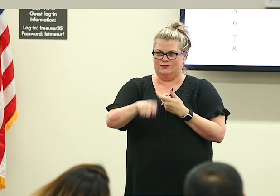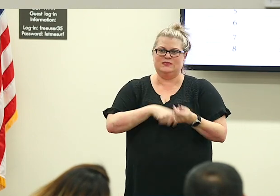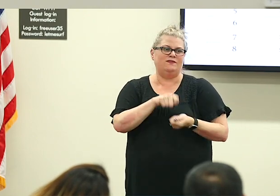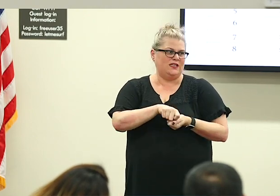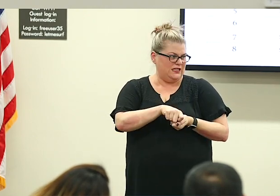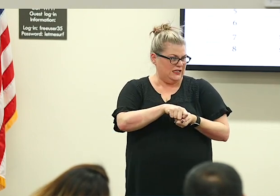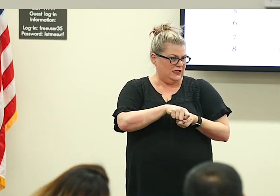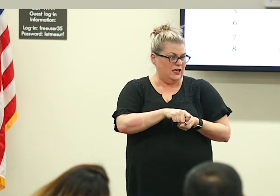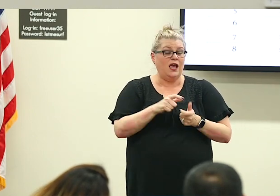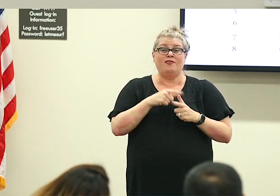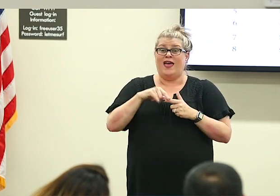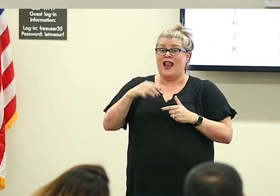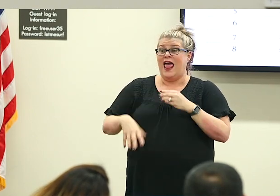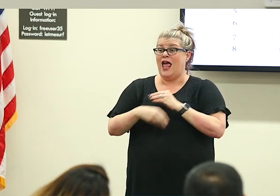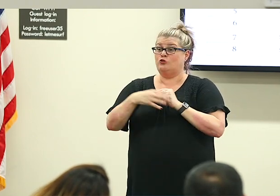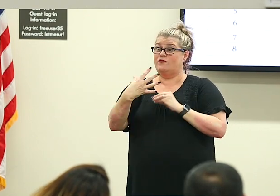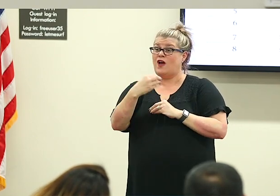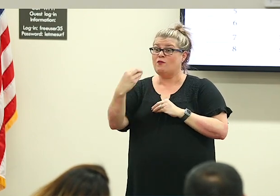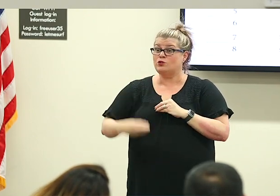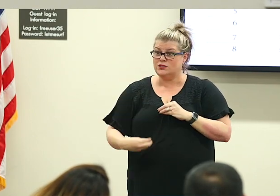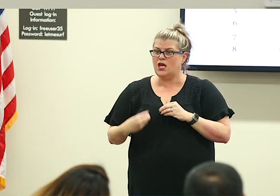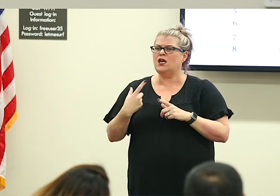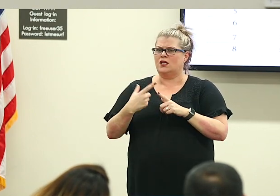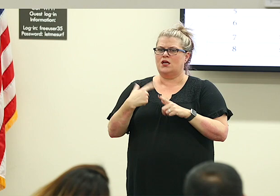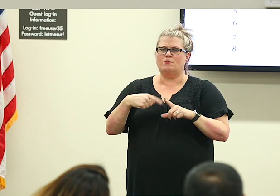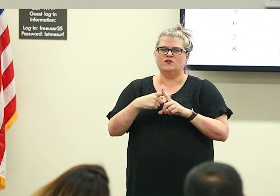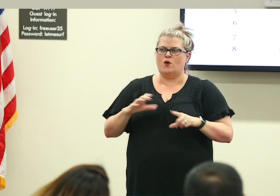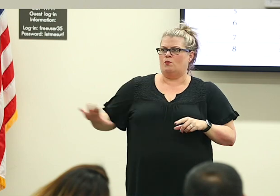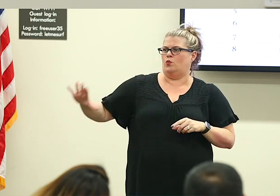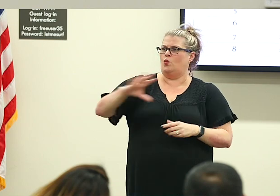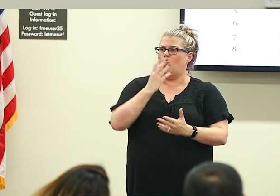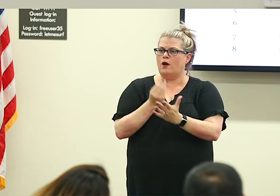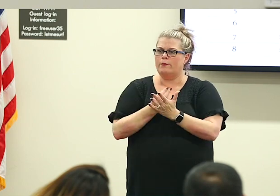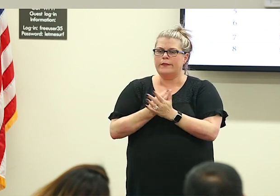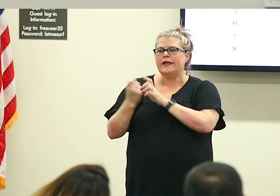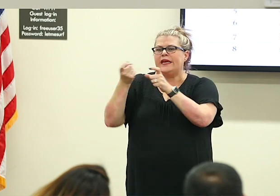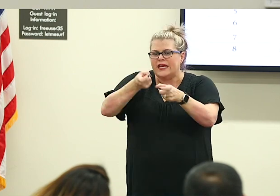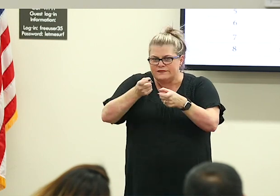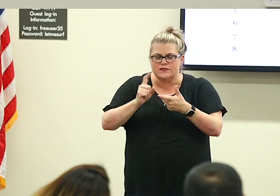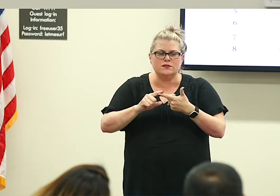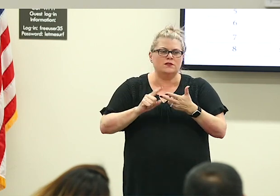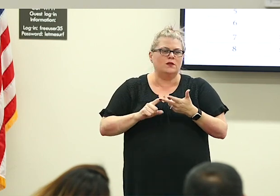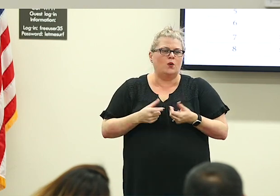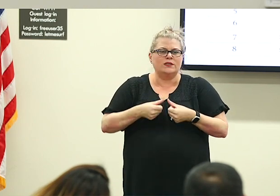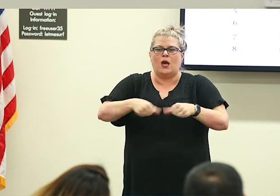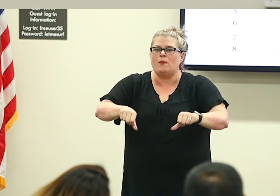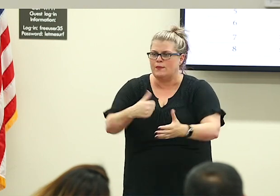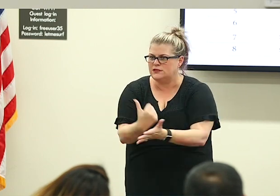And that extra 5% would then come from your own funds, from gift funds, or from down payment assistance.